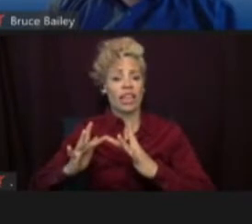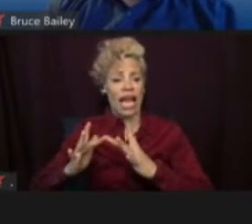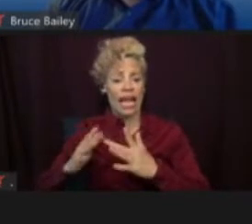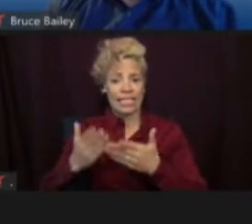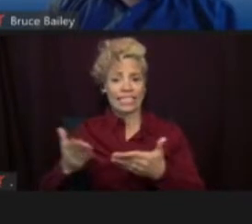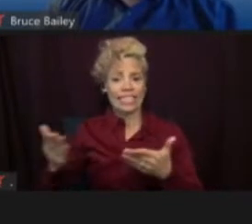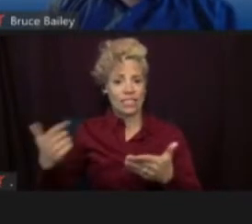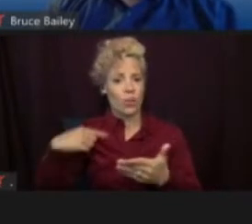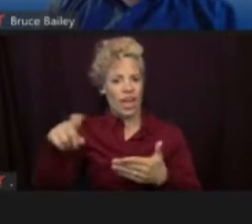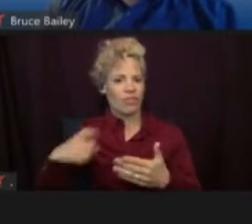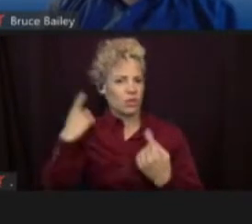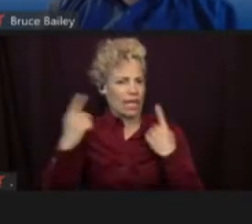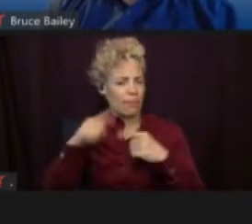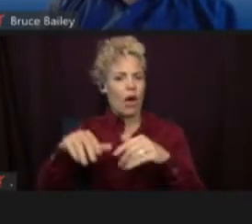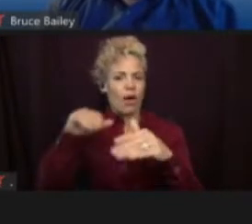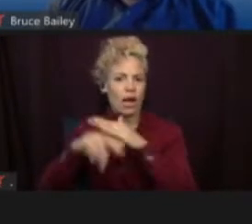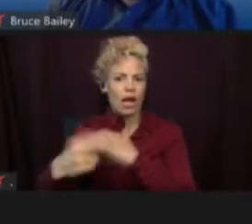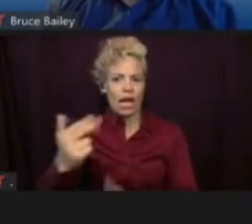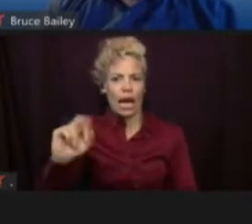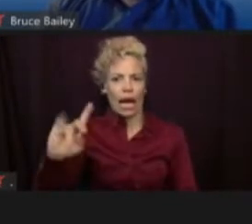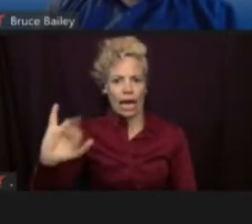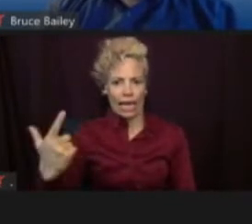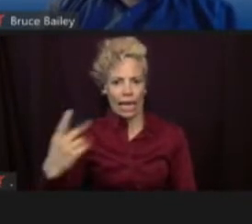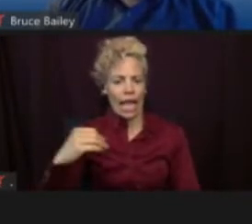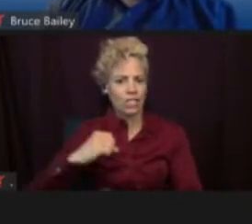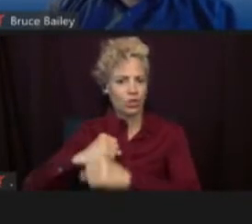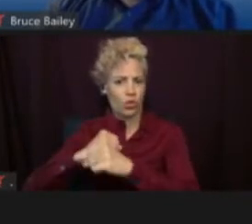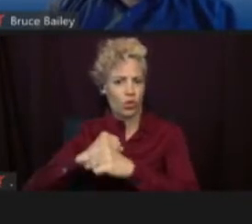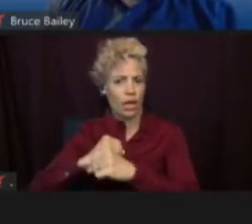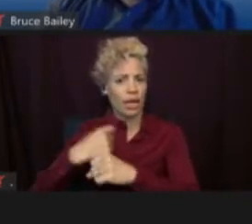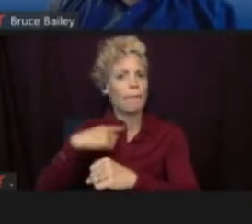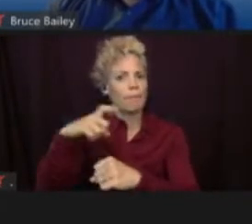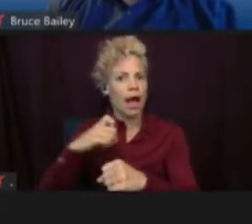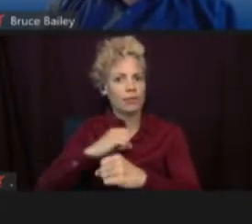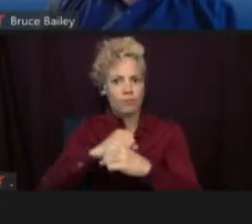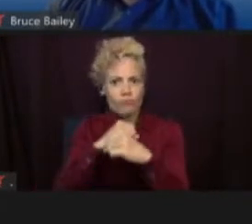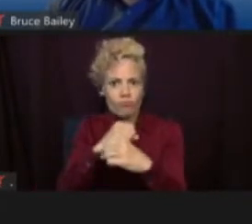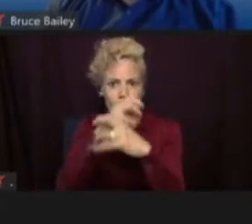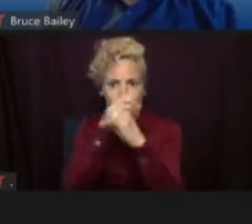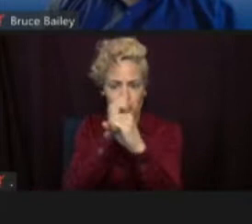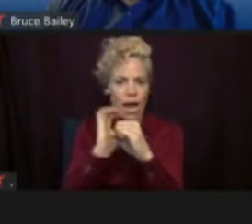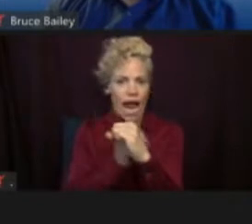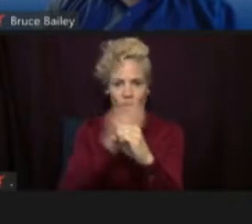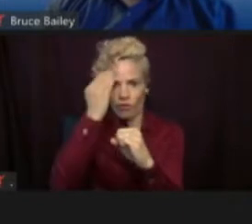make sure that information is So today, this week, during CSUN,